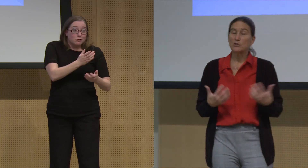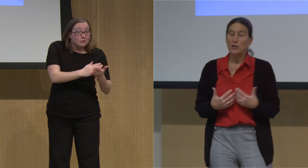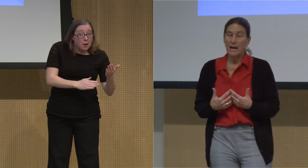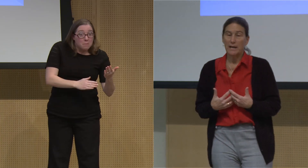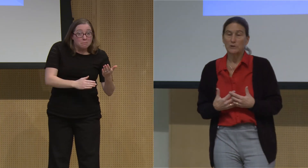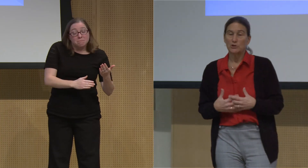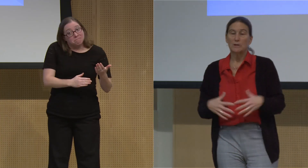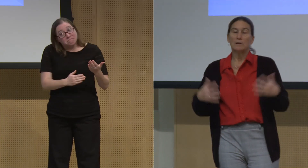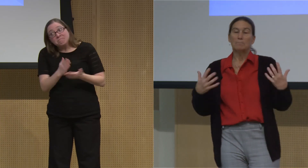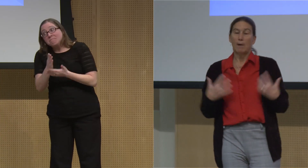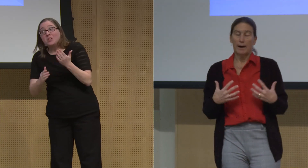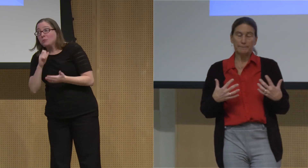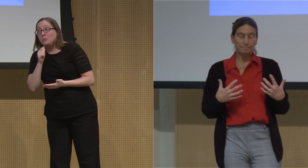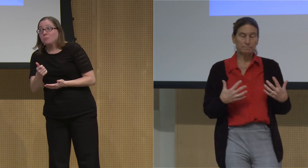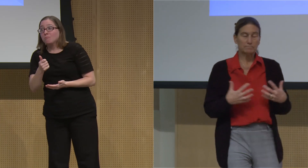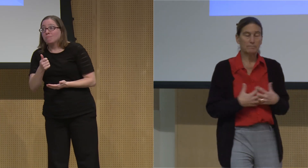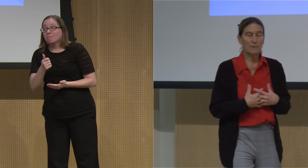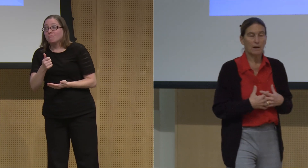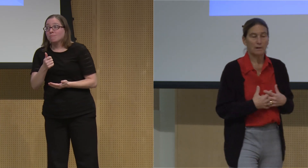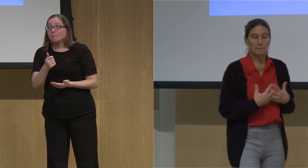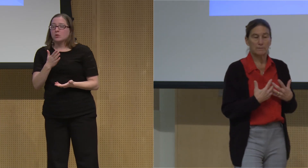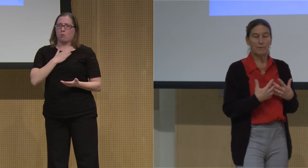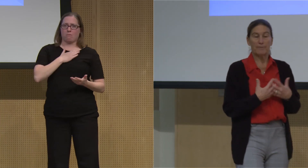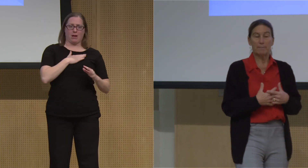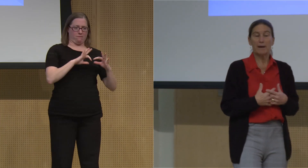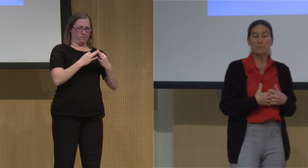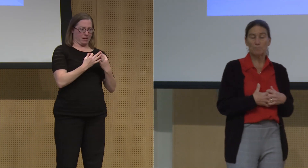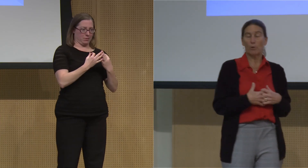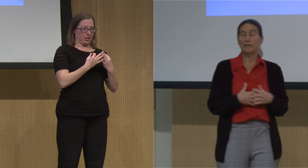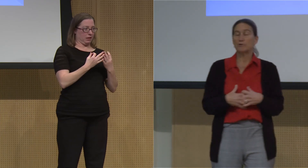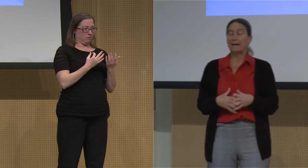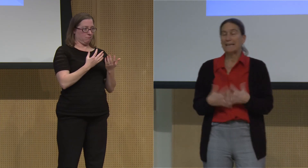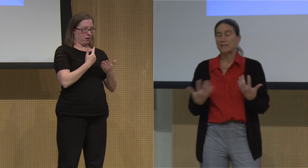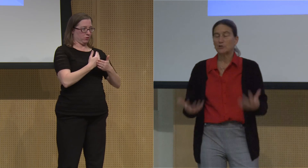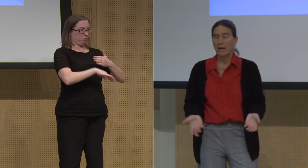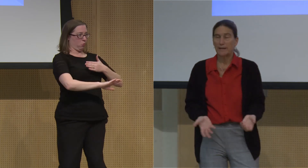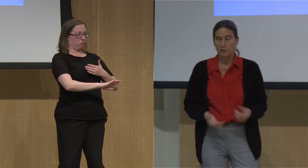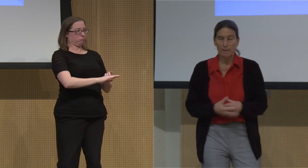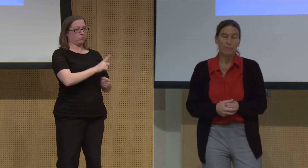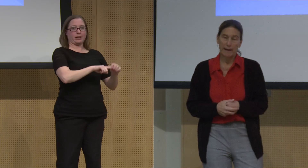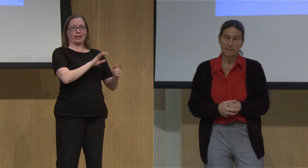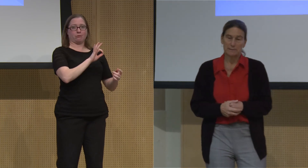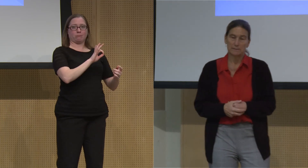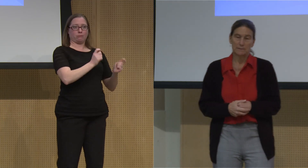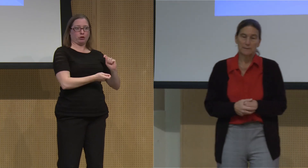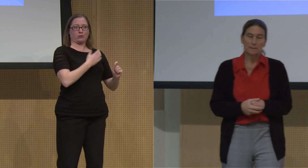I CAN'T CHANGE MY--UH, THE FAMILY I WAS BORN INTO. I CAN'T CHANGE MY RACE.